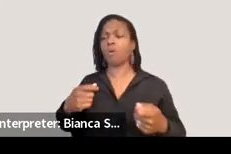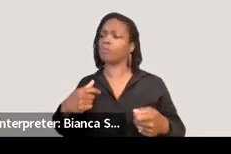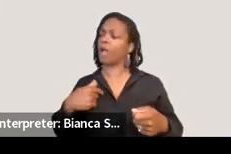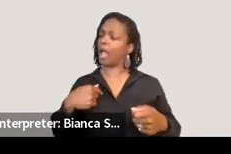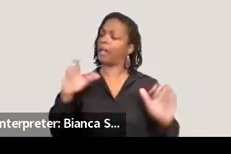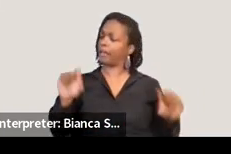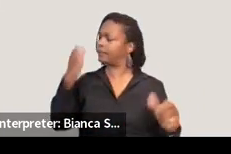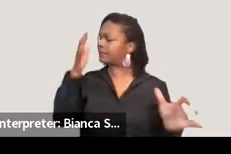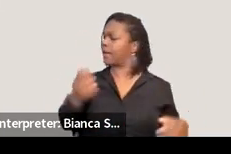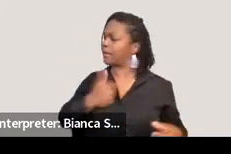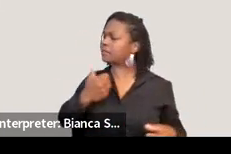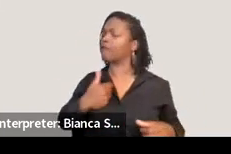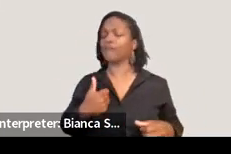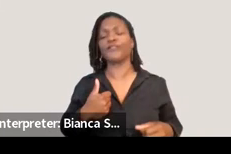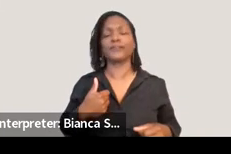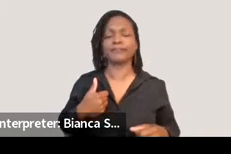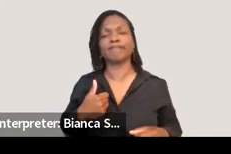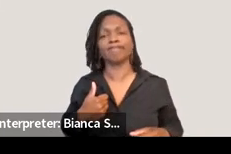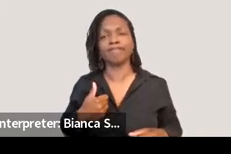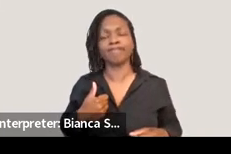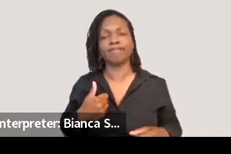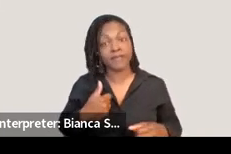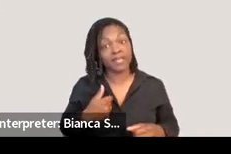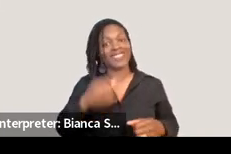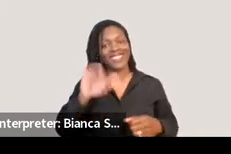So that we can, reach our goals. So again, I'll get into that a little bit more later, but giving them choices.